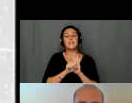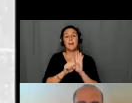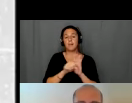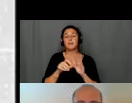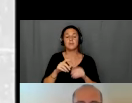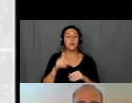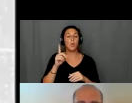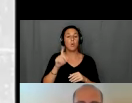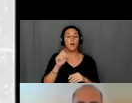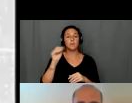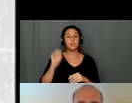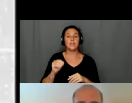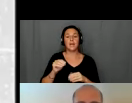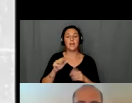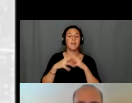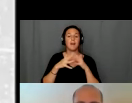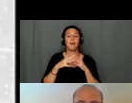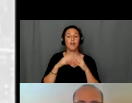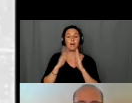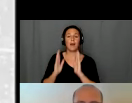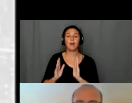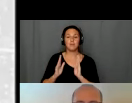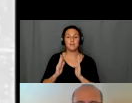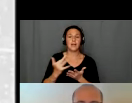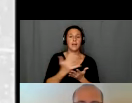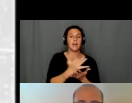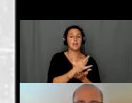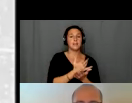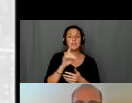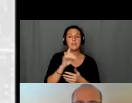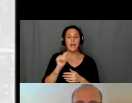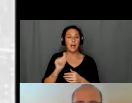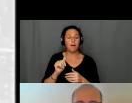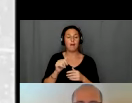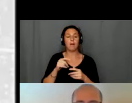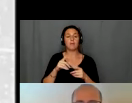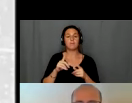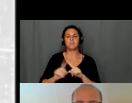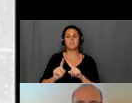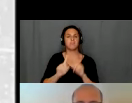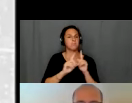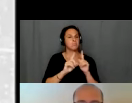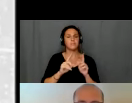households and collects data on a number of indicators such as